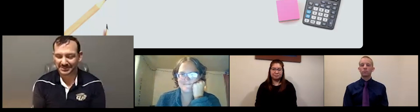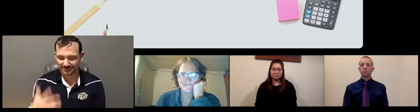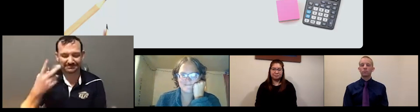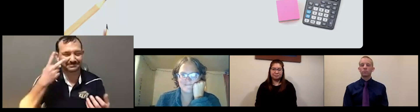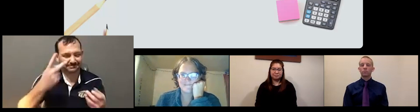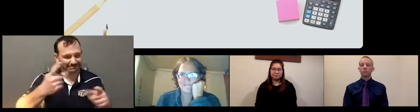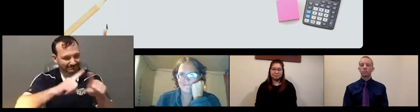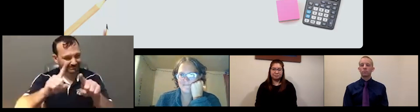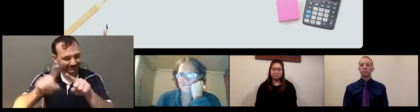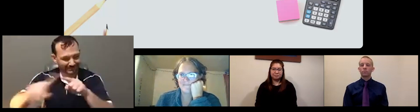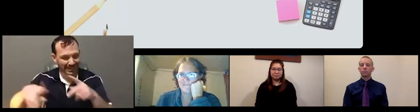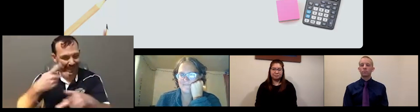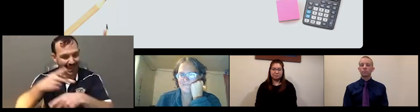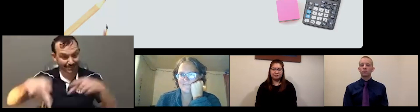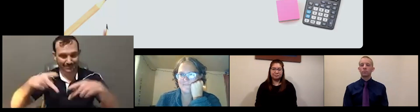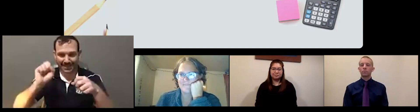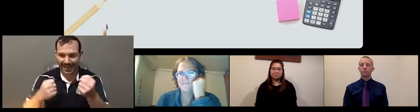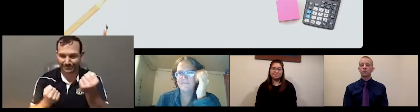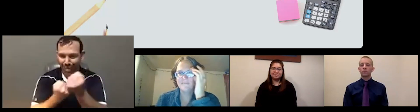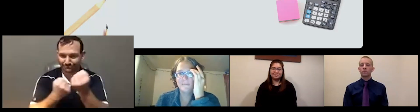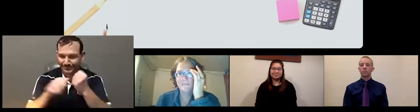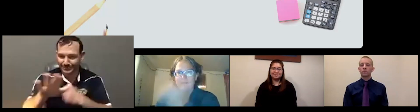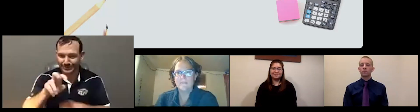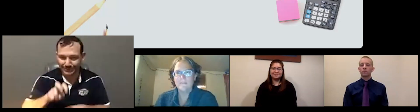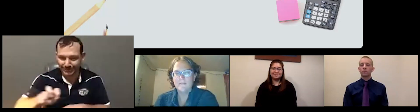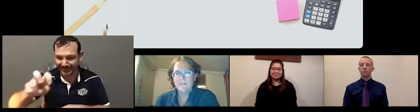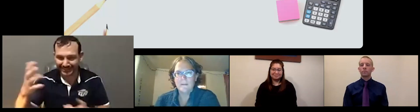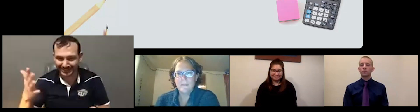Many different kinds of people can support your journey.